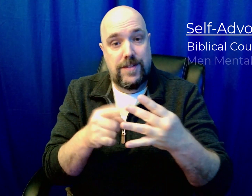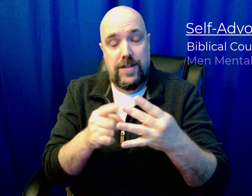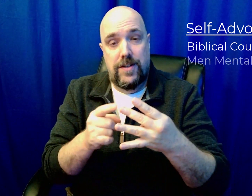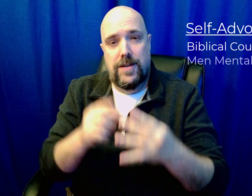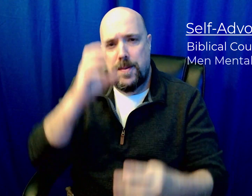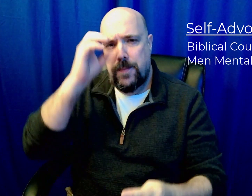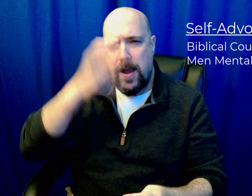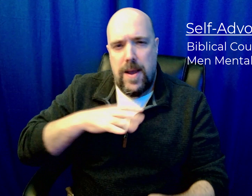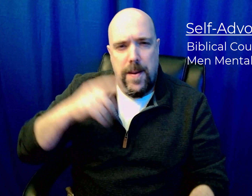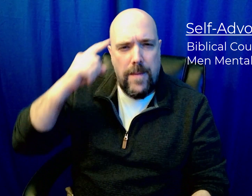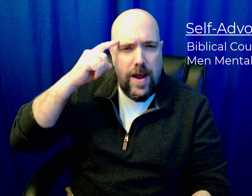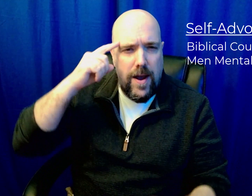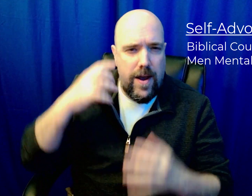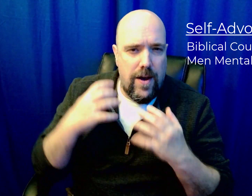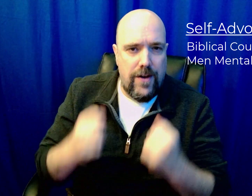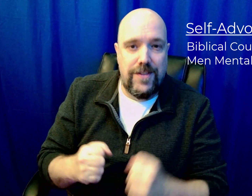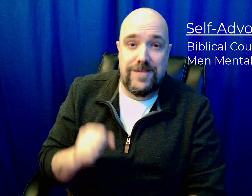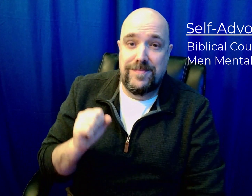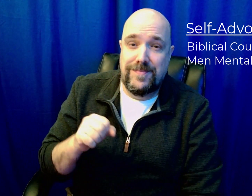Second topic will be Men Mental Health.